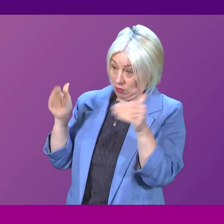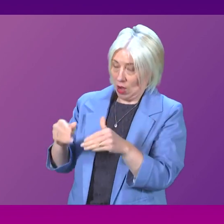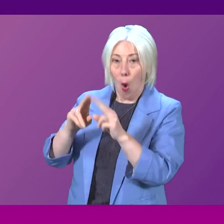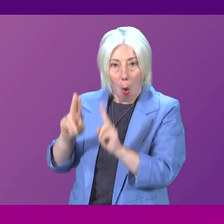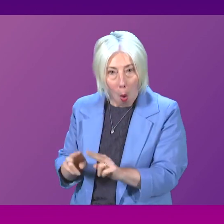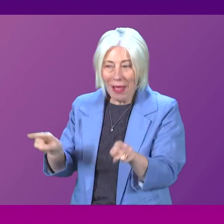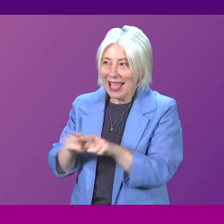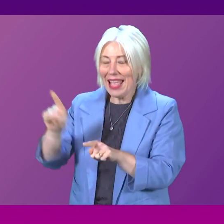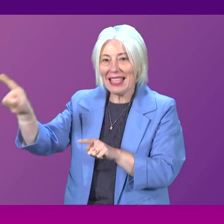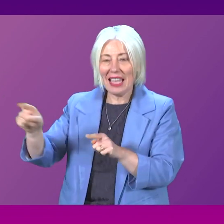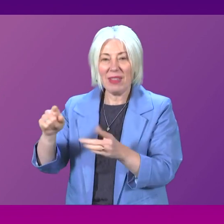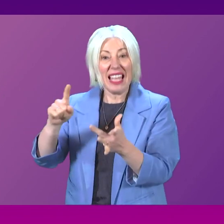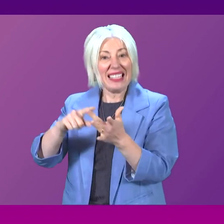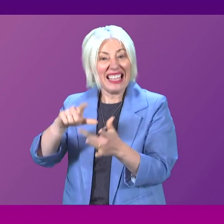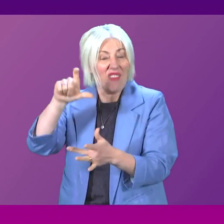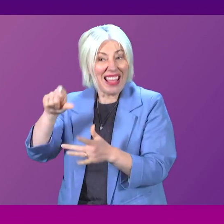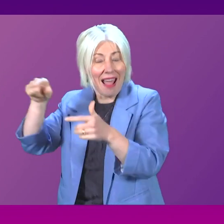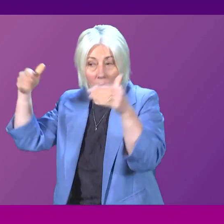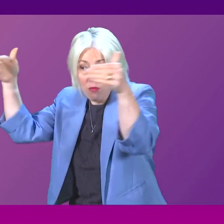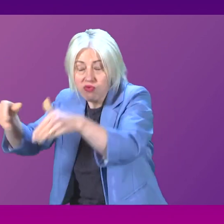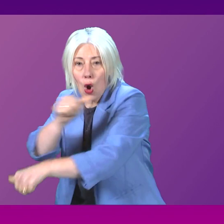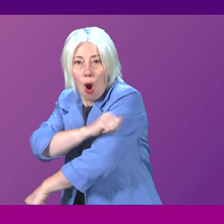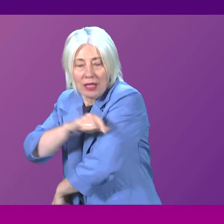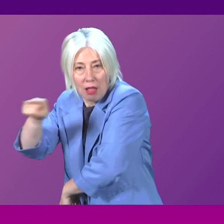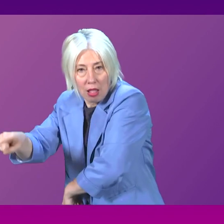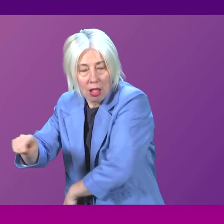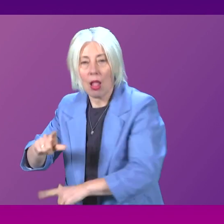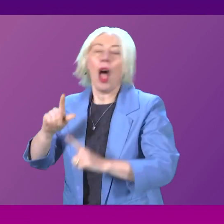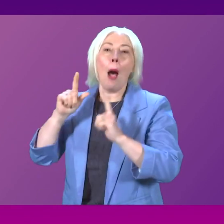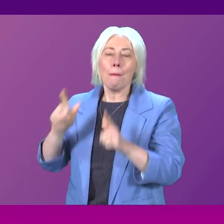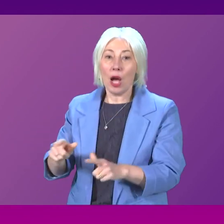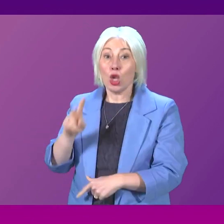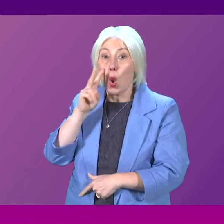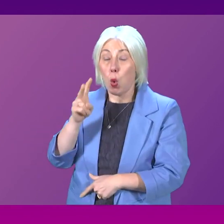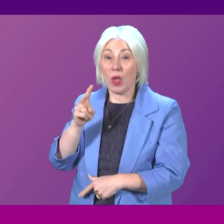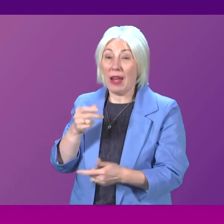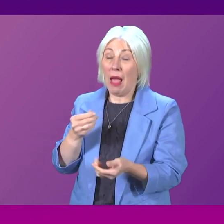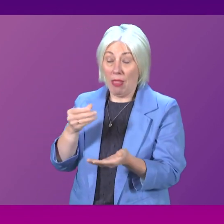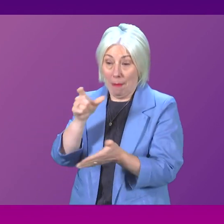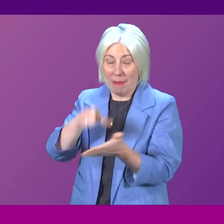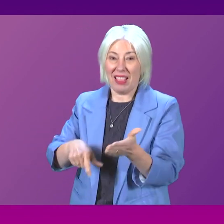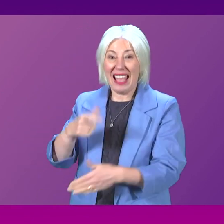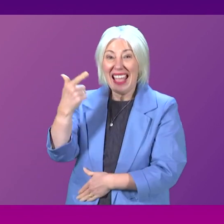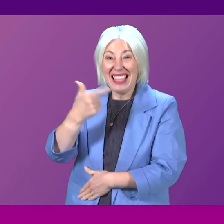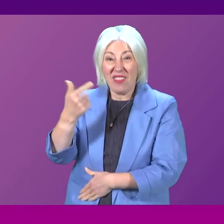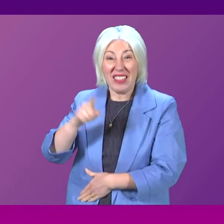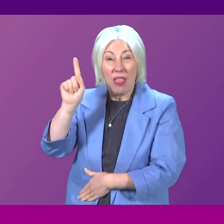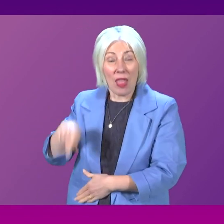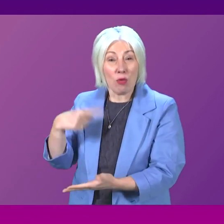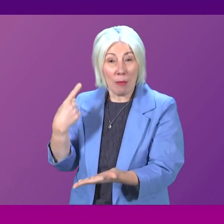The family are facing an energy bill of £17,000, from April, to heat their home and to operate